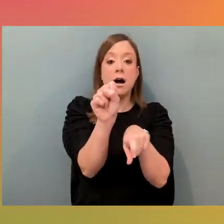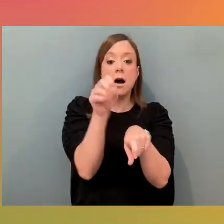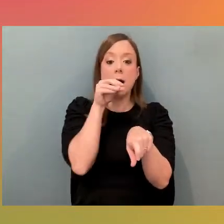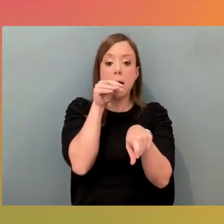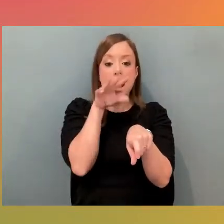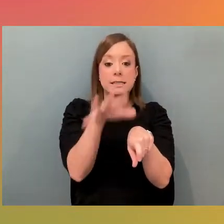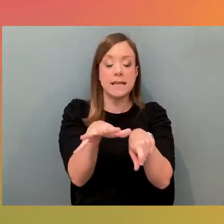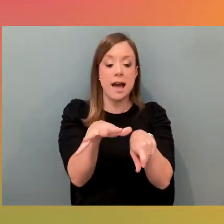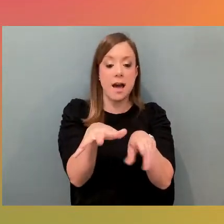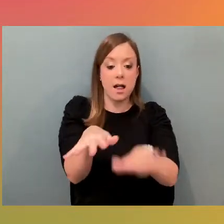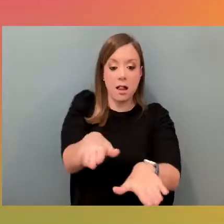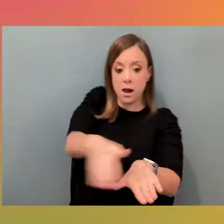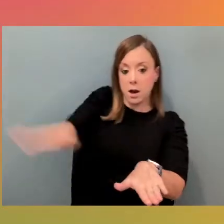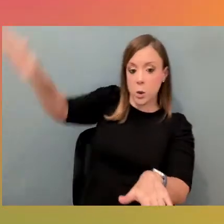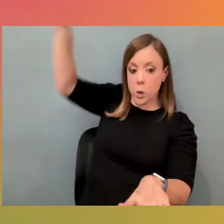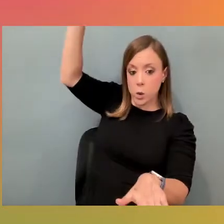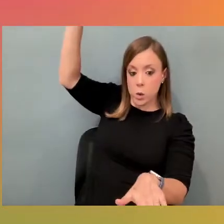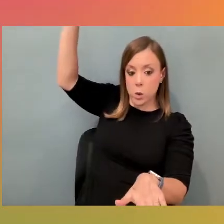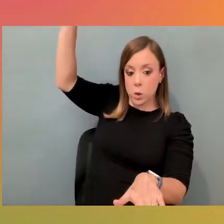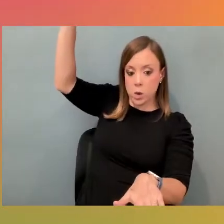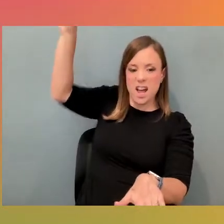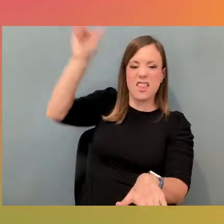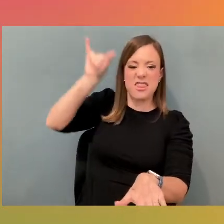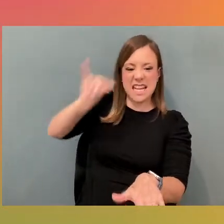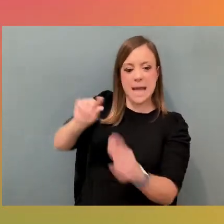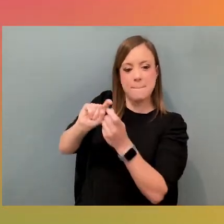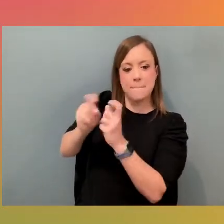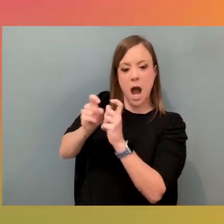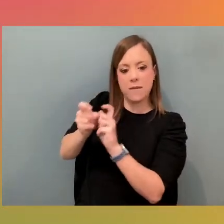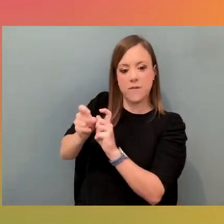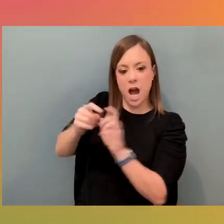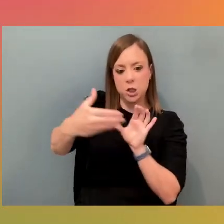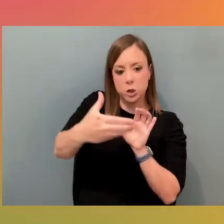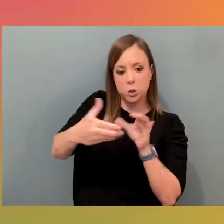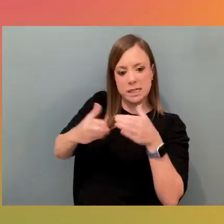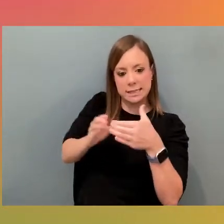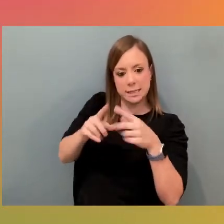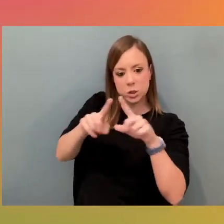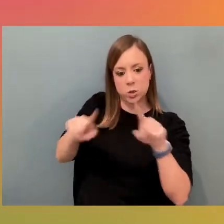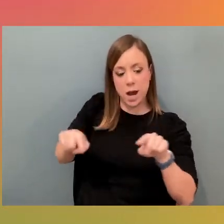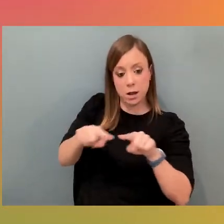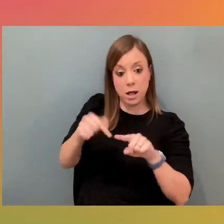UP. EXHALE, EXTEND AND FOLD. INHALE, LIFT YOUR GAZE. EXHALE, TURN TO YOU'RE IN